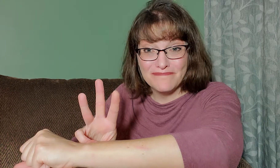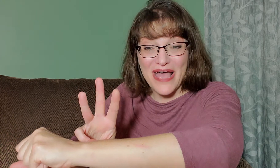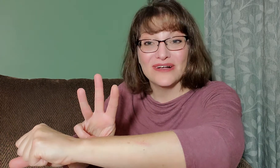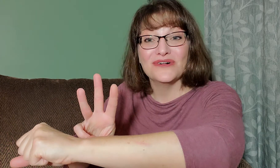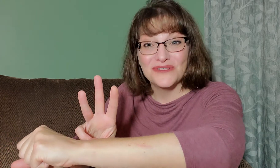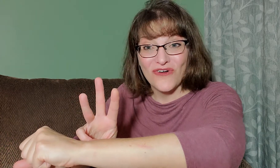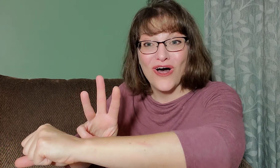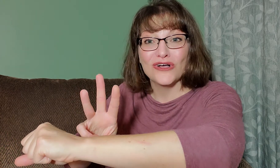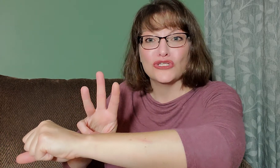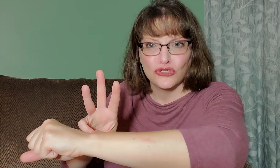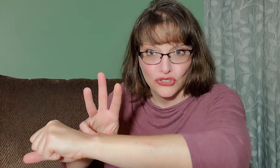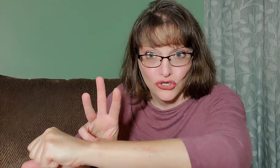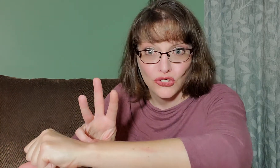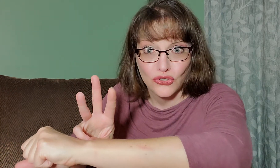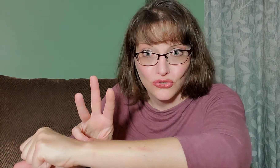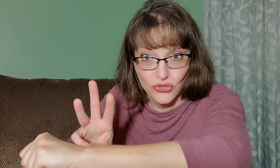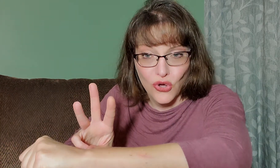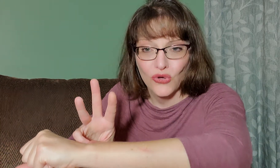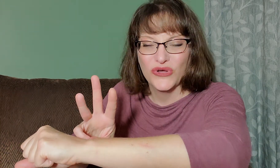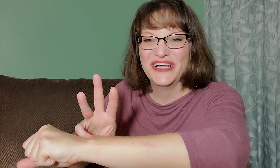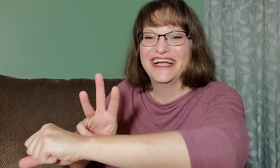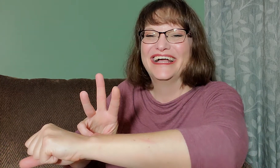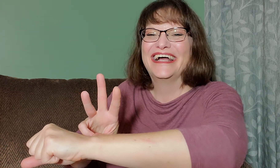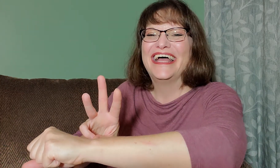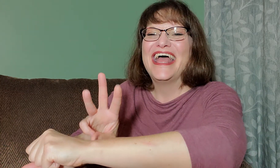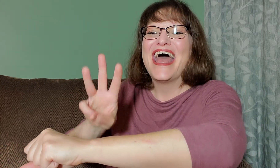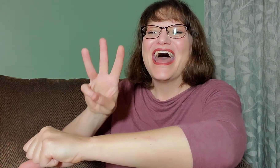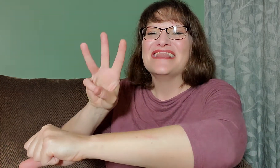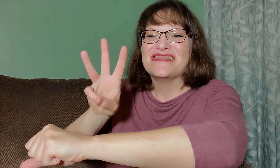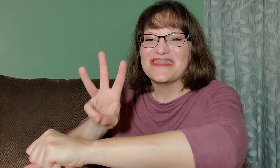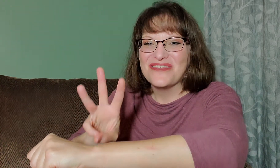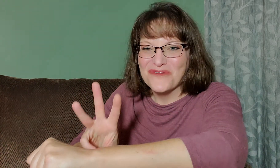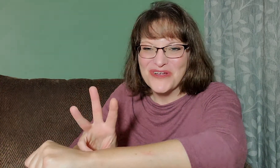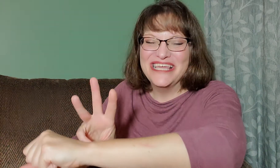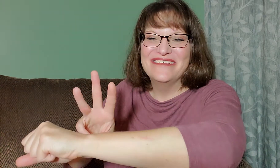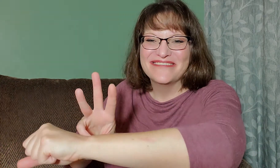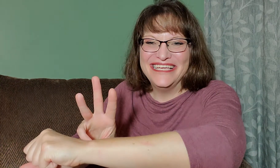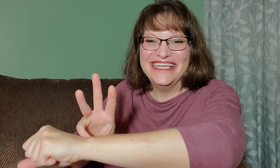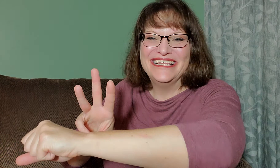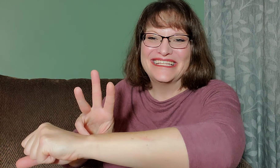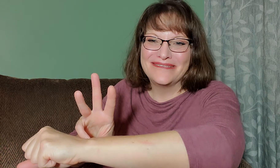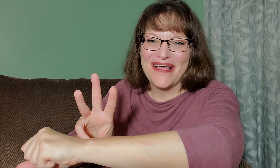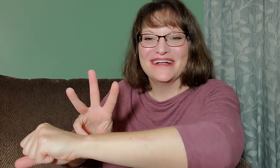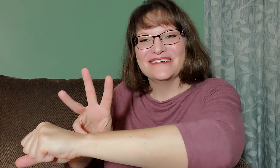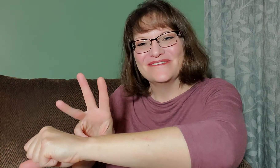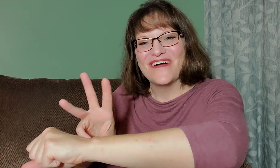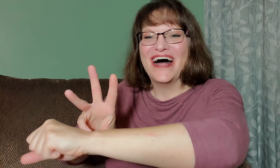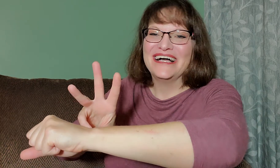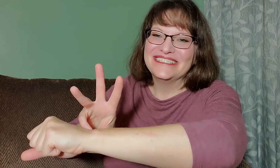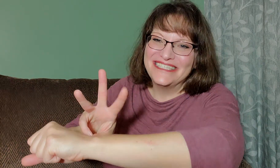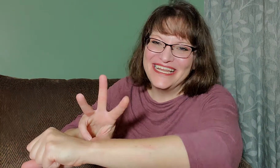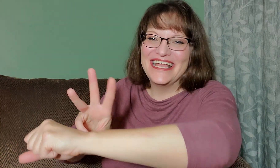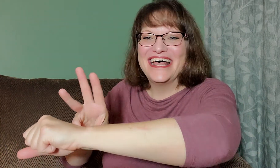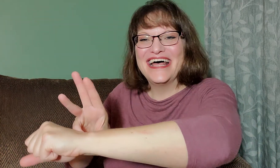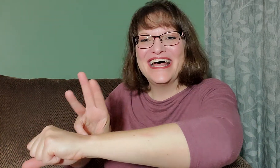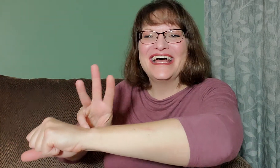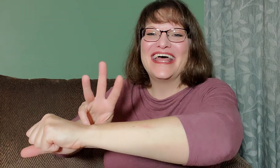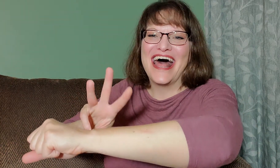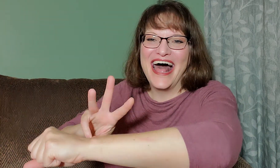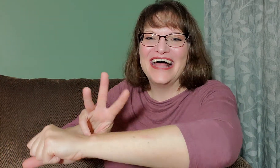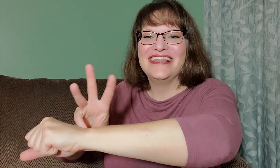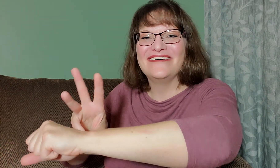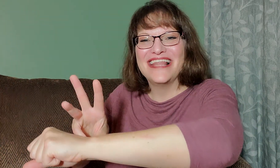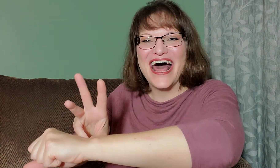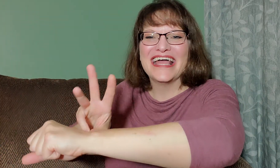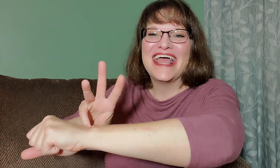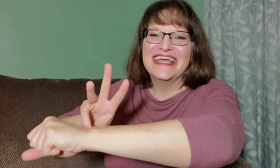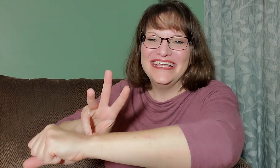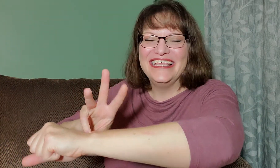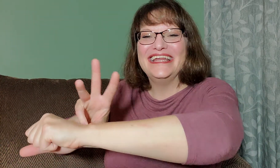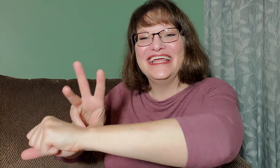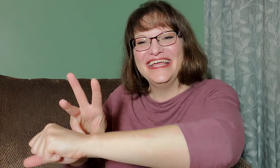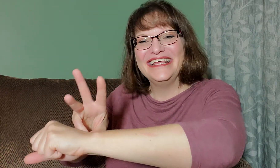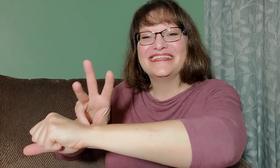speckled frogs. Glug glug! 3 green and speckled frogs, sitting on a hollow log, eating the